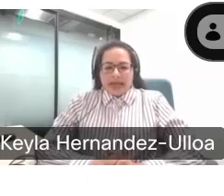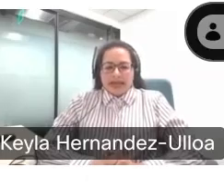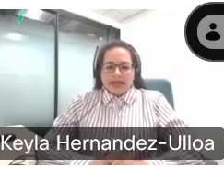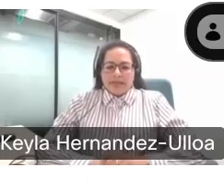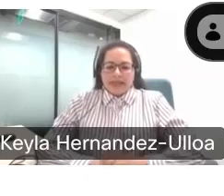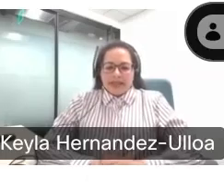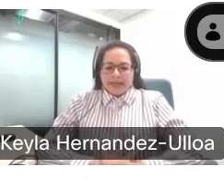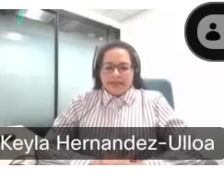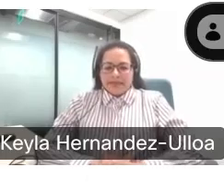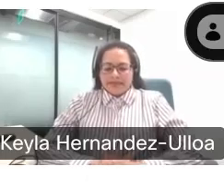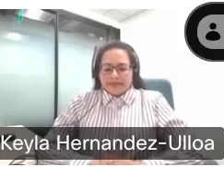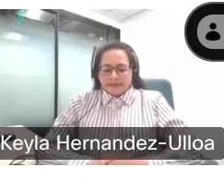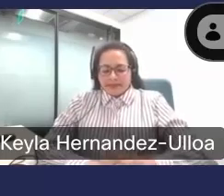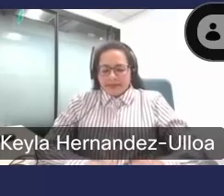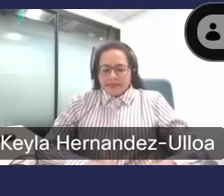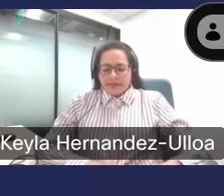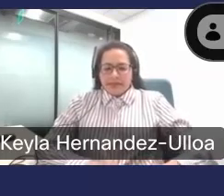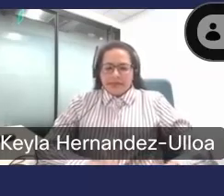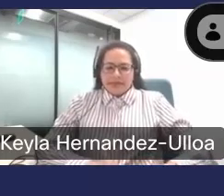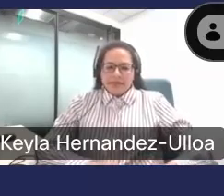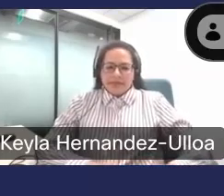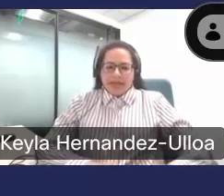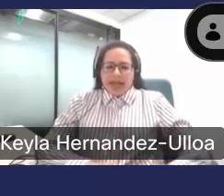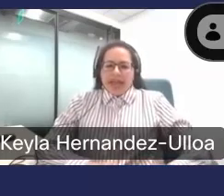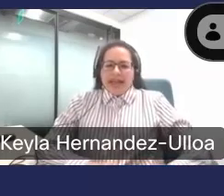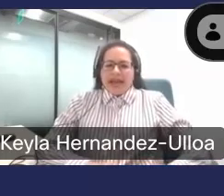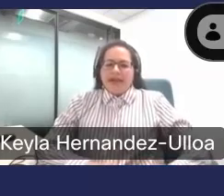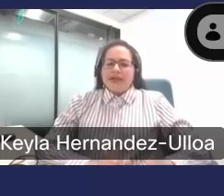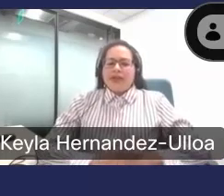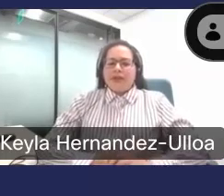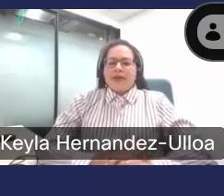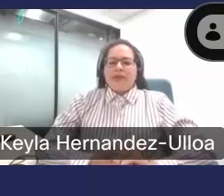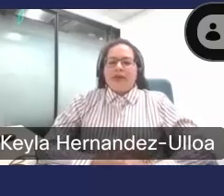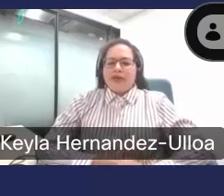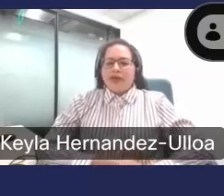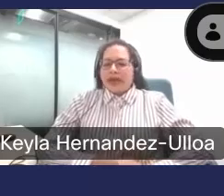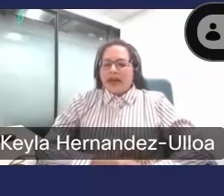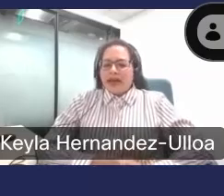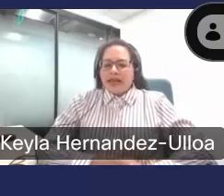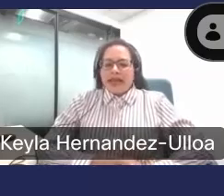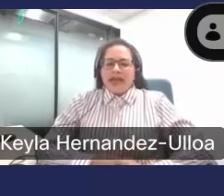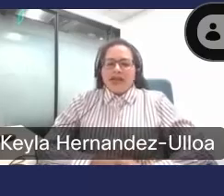Next slide, please. And now I turn the program over to my colleague